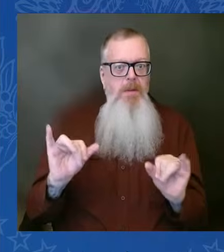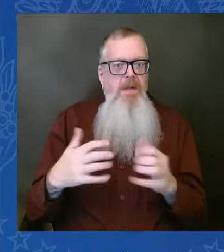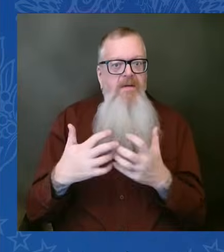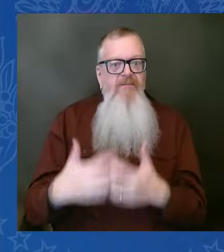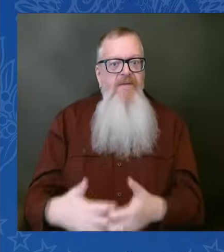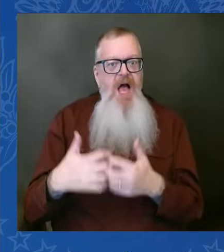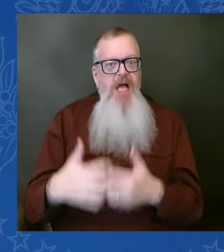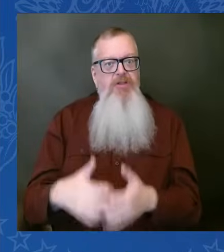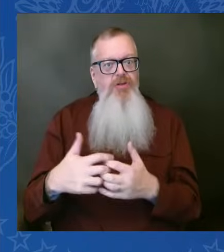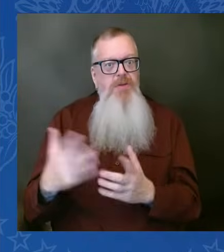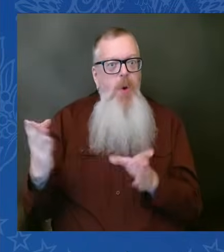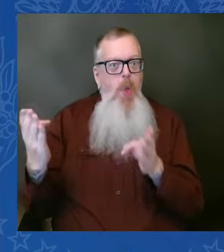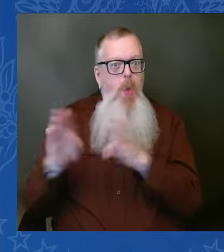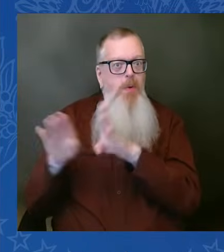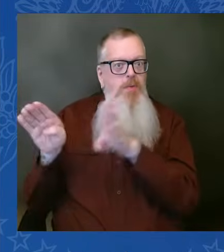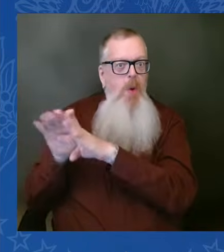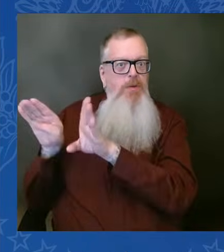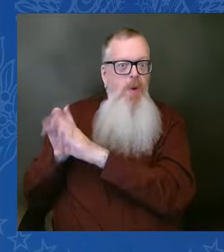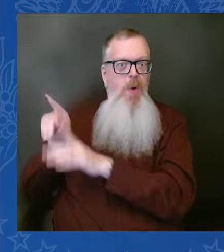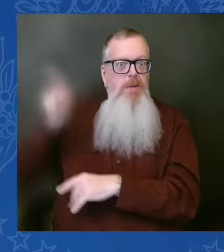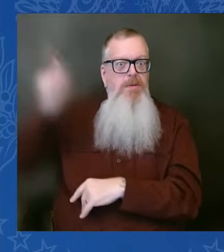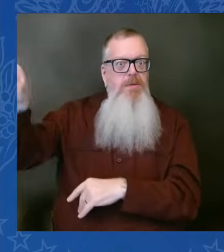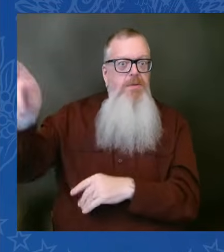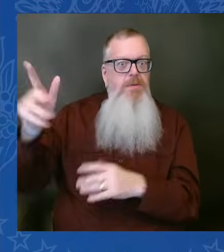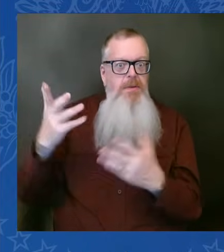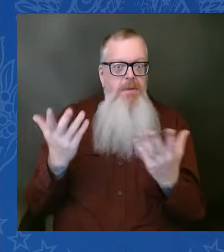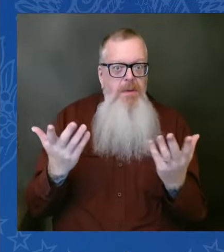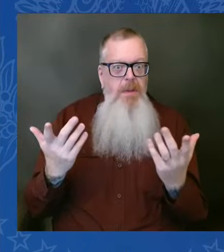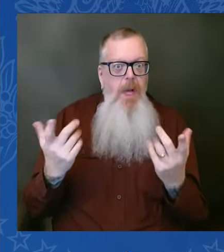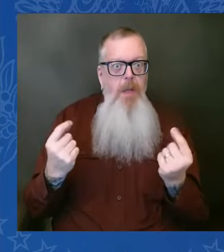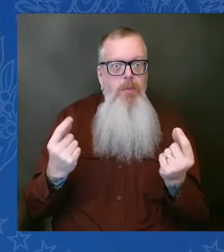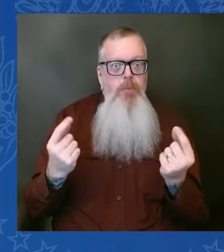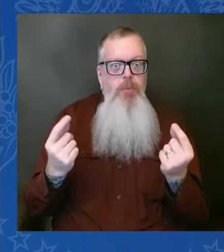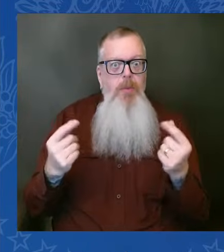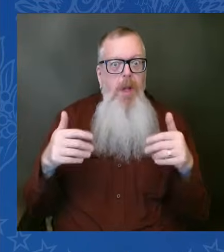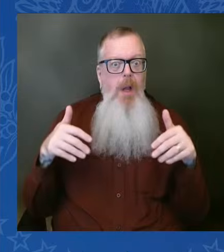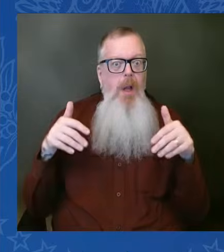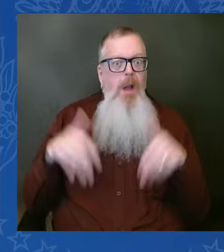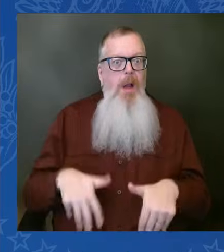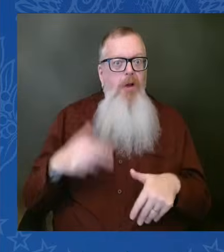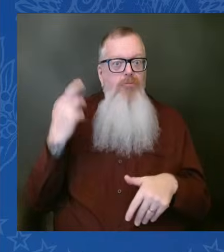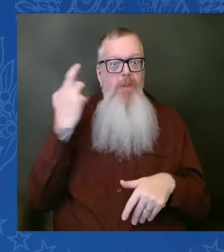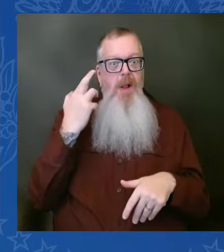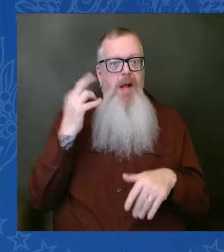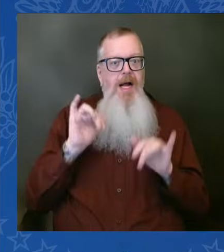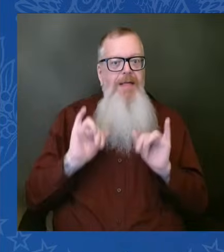And all of a sudden, everybody started learning about supply chains, a phrase that was probably used more in the last four years